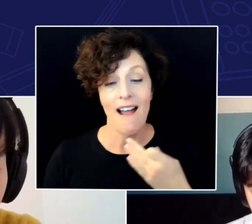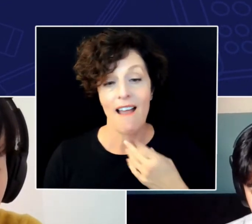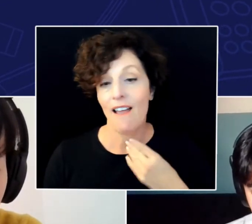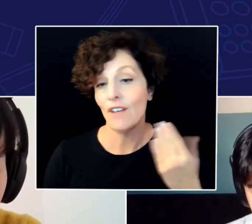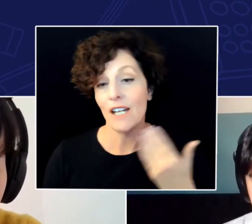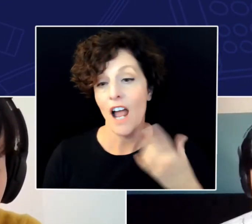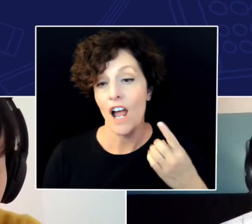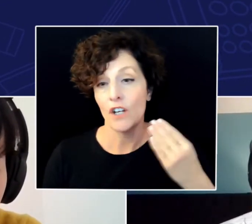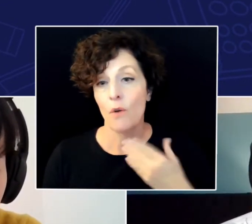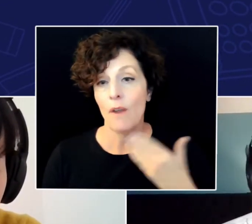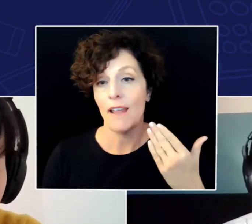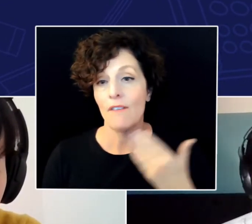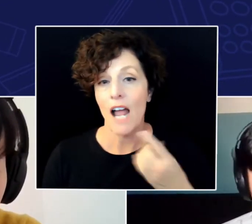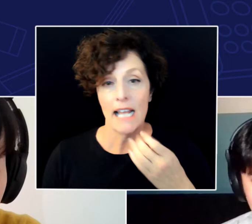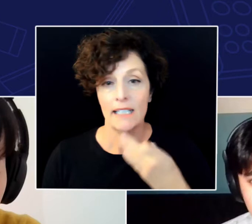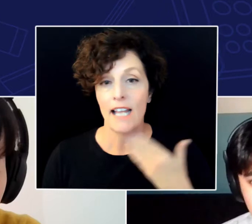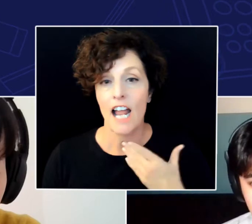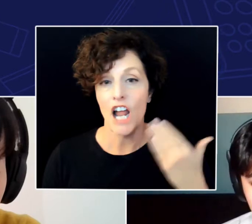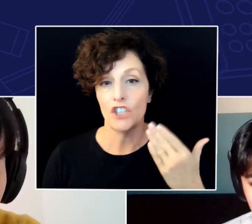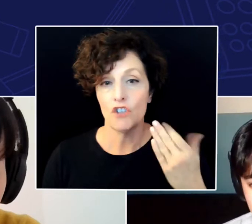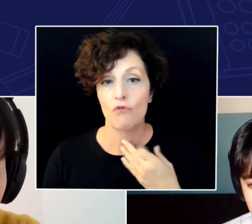I haven't -- I don't know if I'd say I’ve tried to hide it,